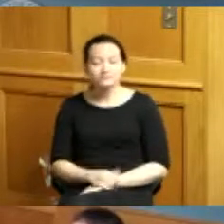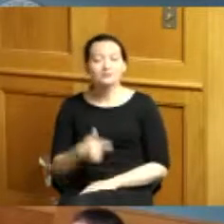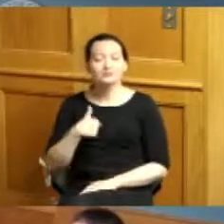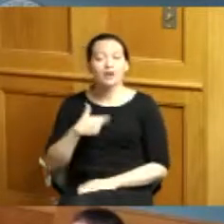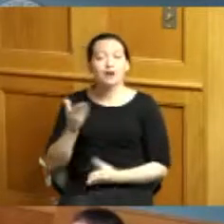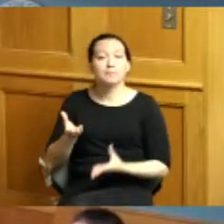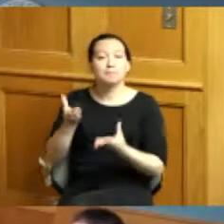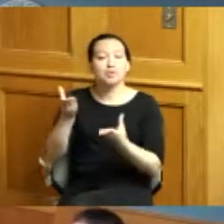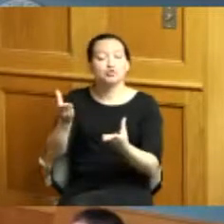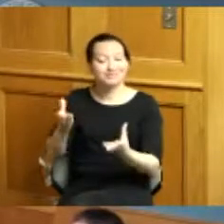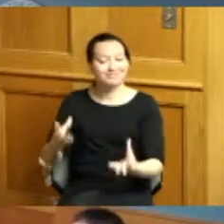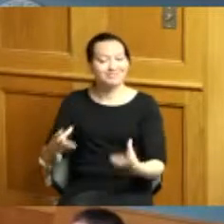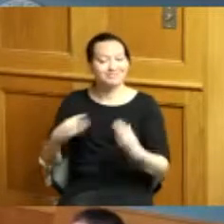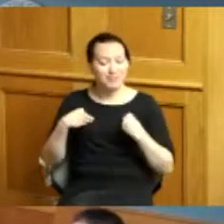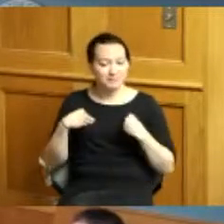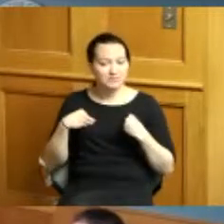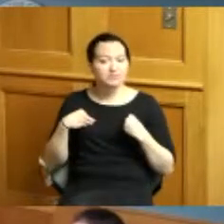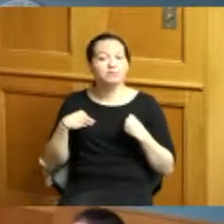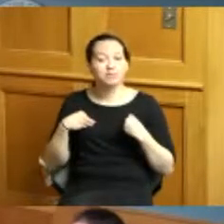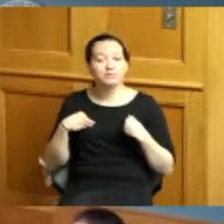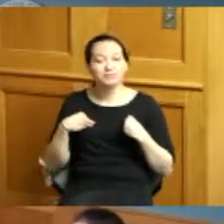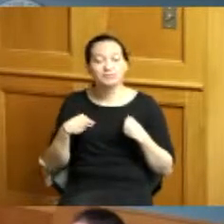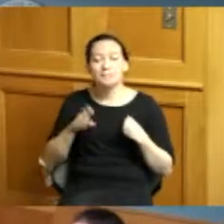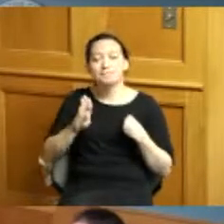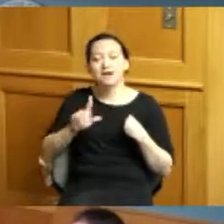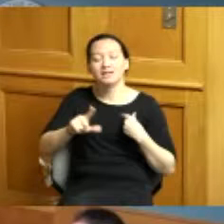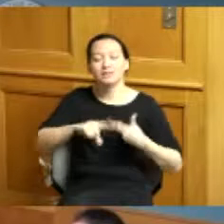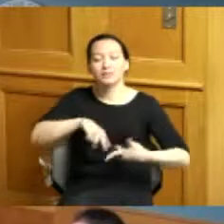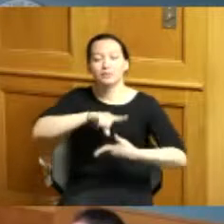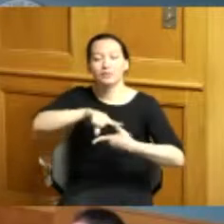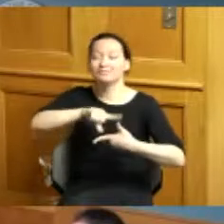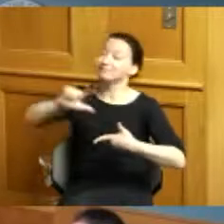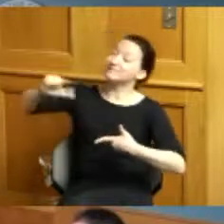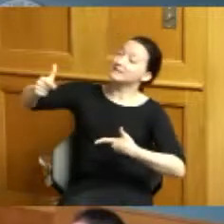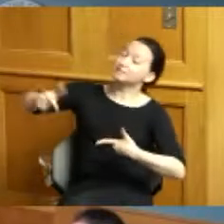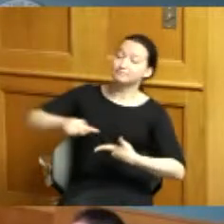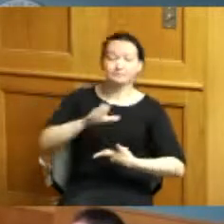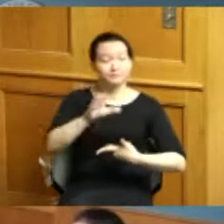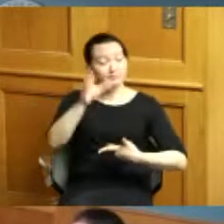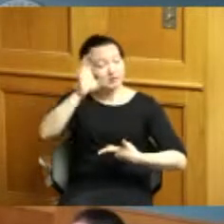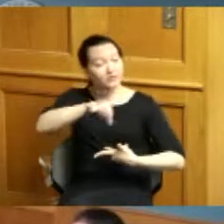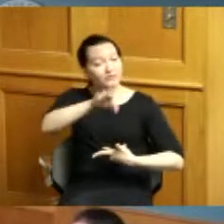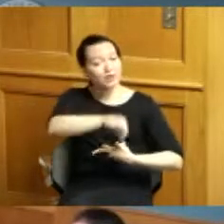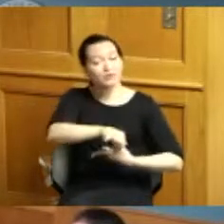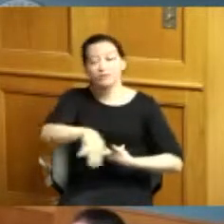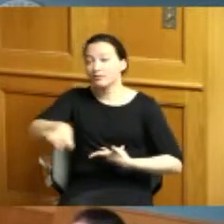motion to adopt by leave number one second Commissioner Reese yes Mr Driehaus yes